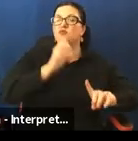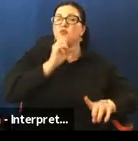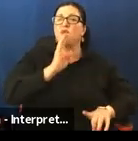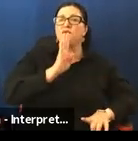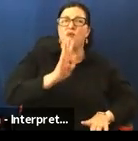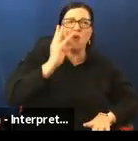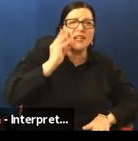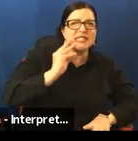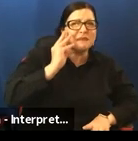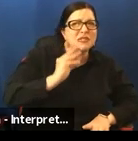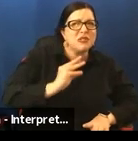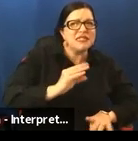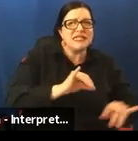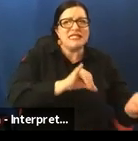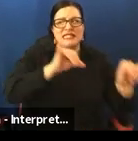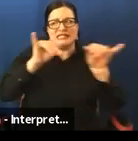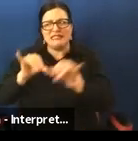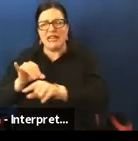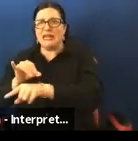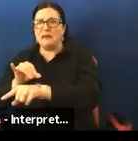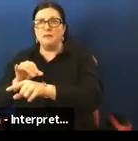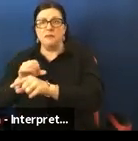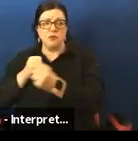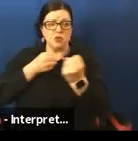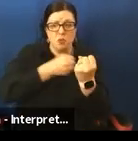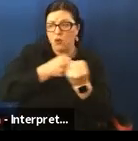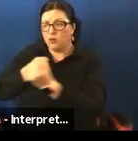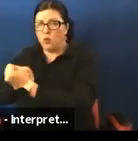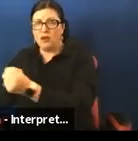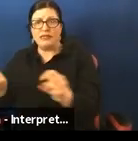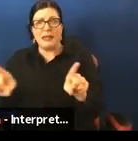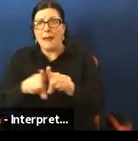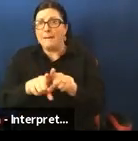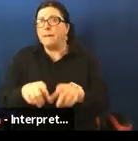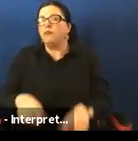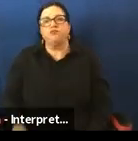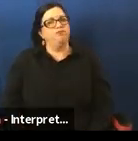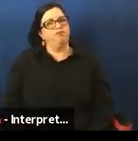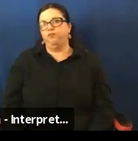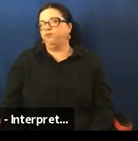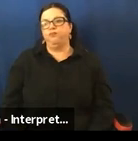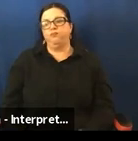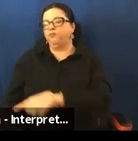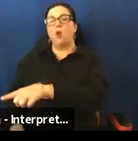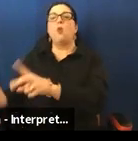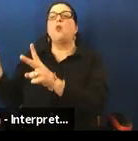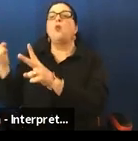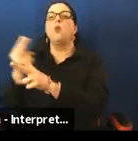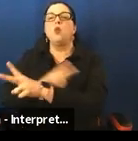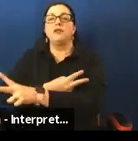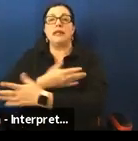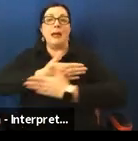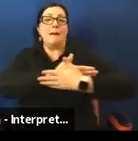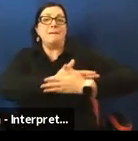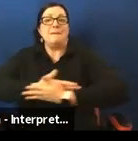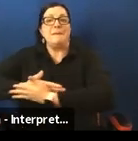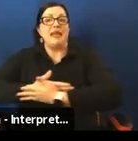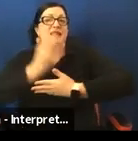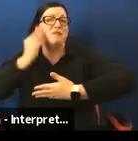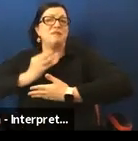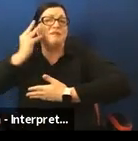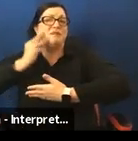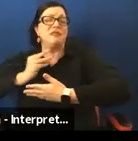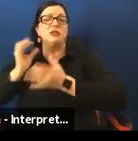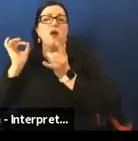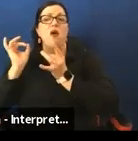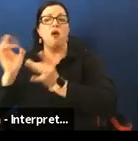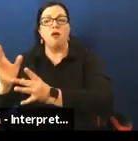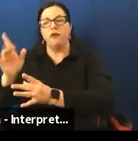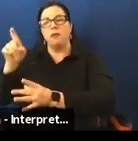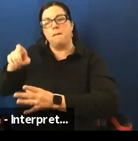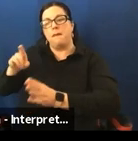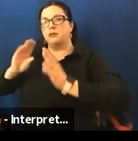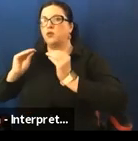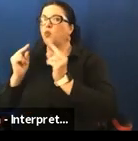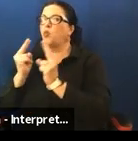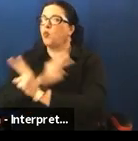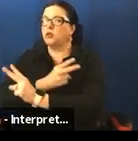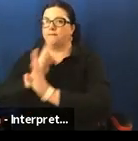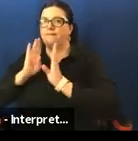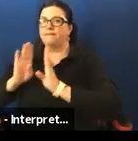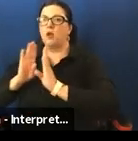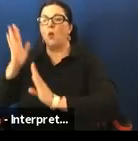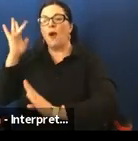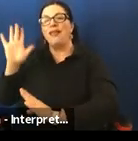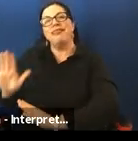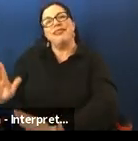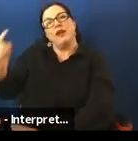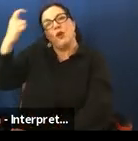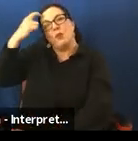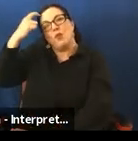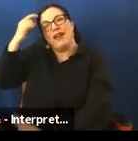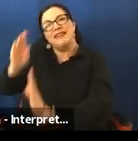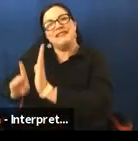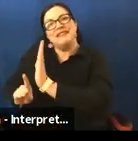Jason Williams: will not need as much support and and services and all of those sorts of things as that baby experiences that thing because it's such a critical time in their lifespan development. So hopefully that makes sense.